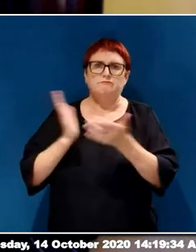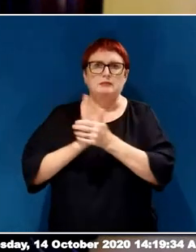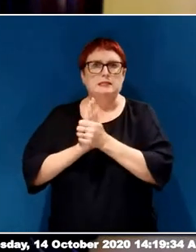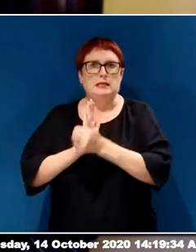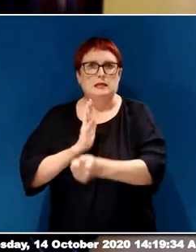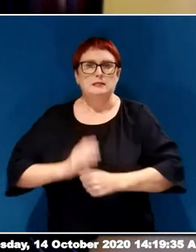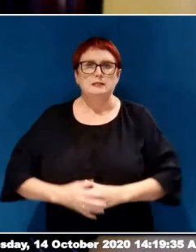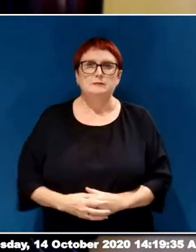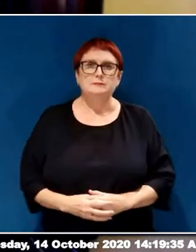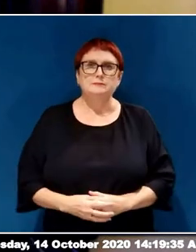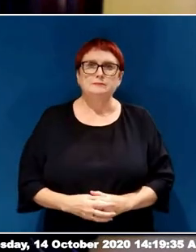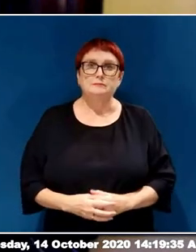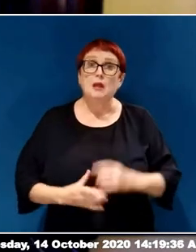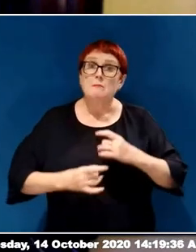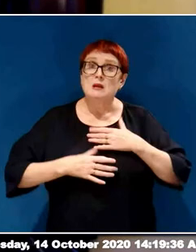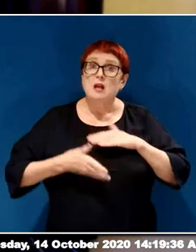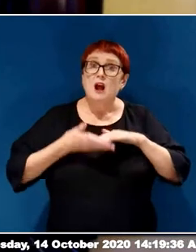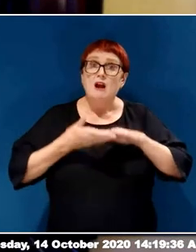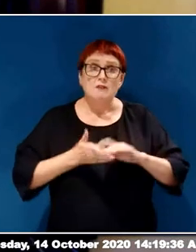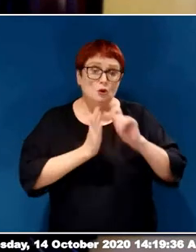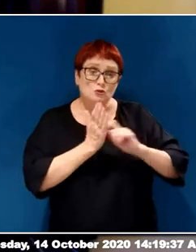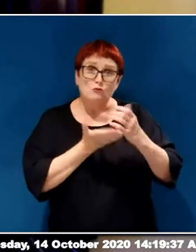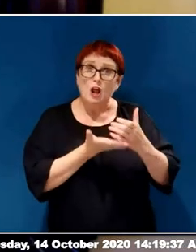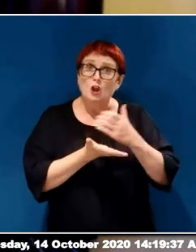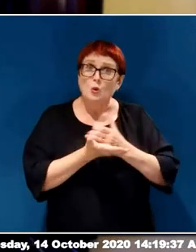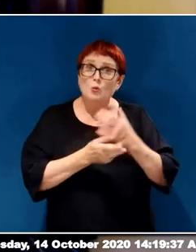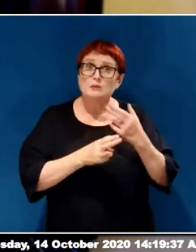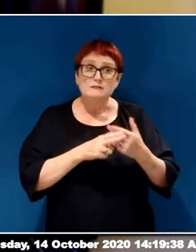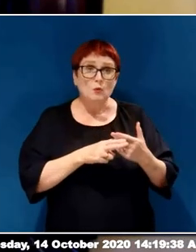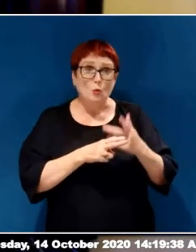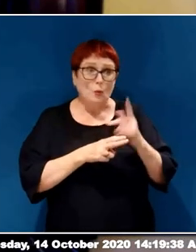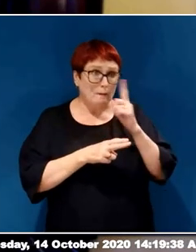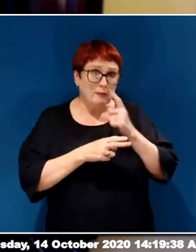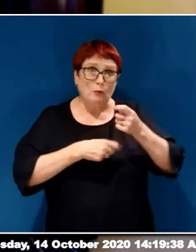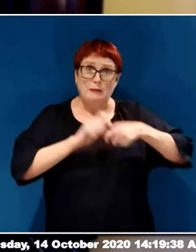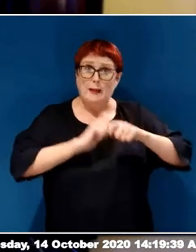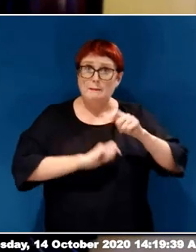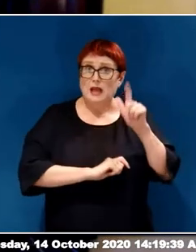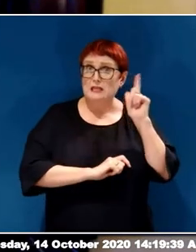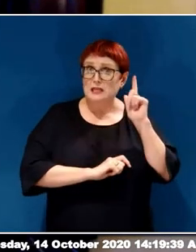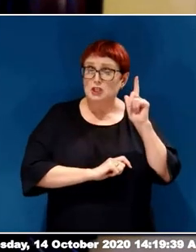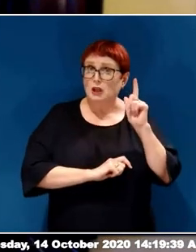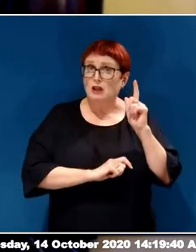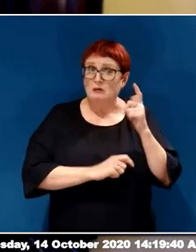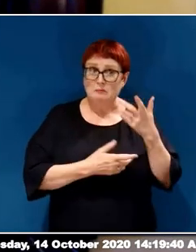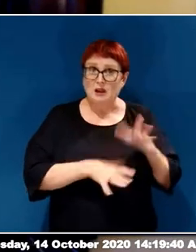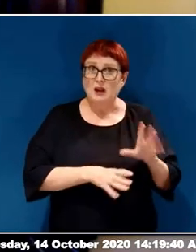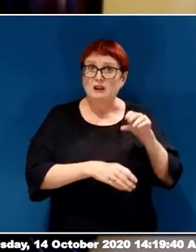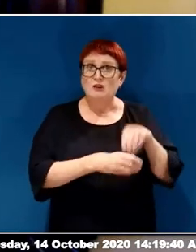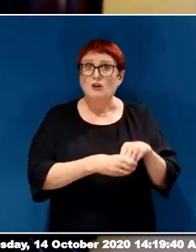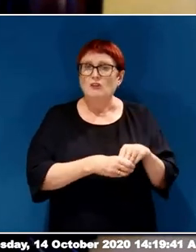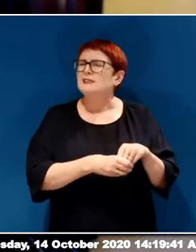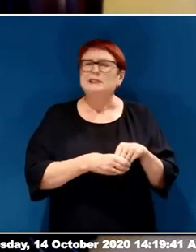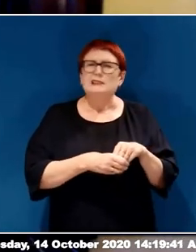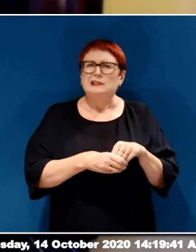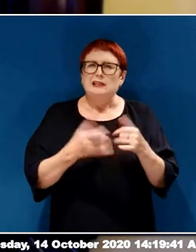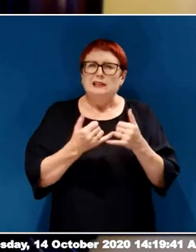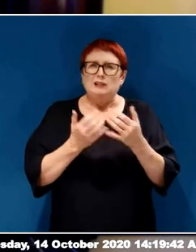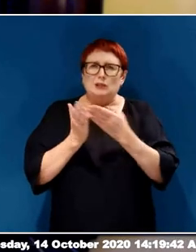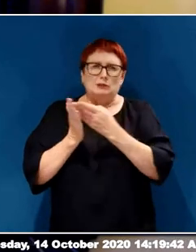initial teacher education, and I know that the scope is very broad. I could have done almost anything in the name of those standards.